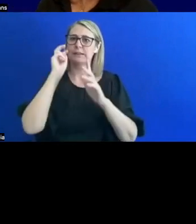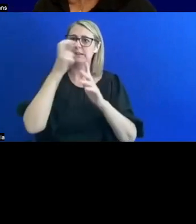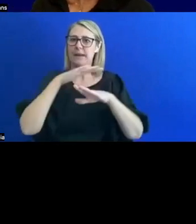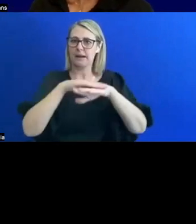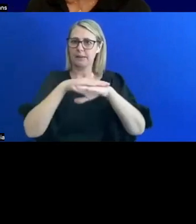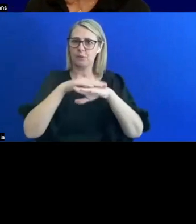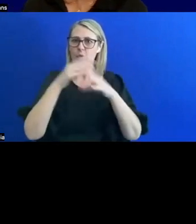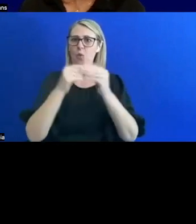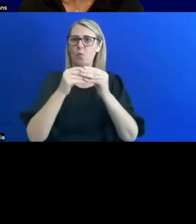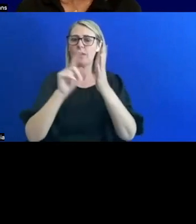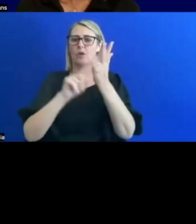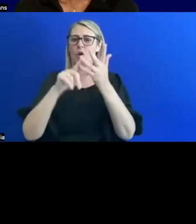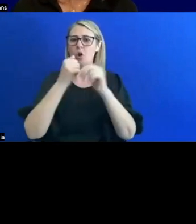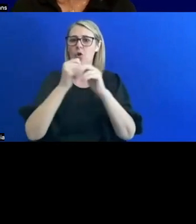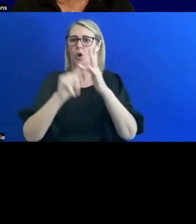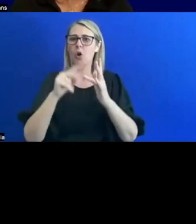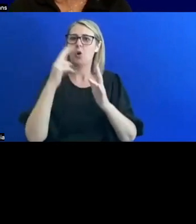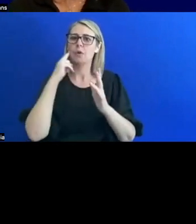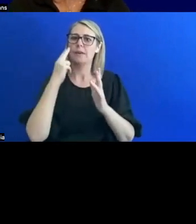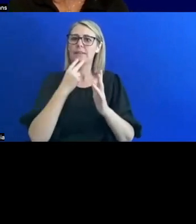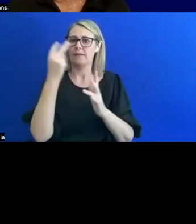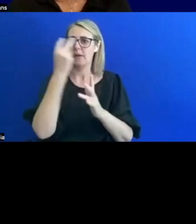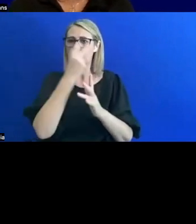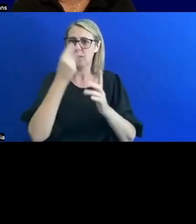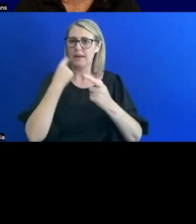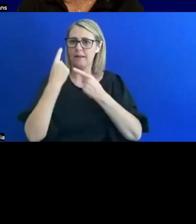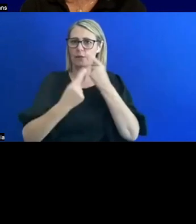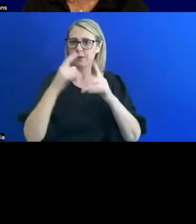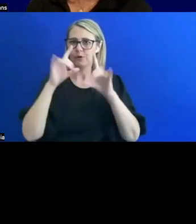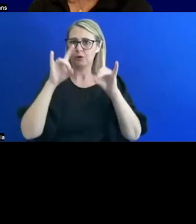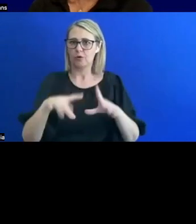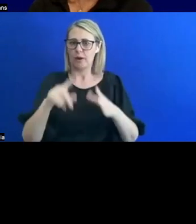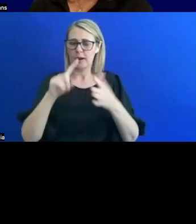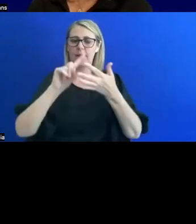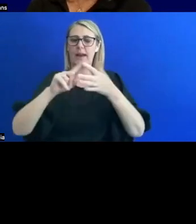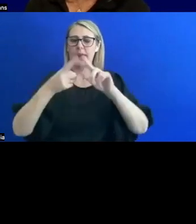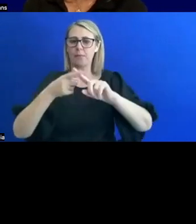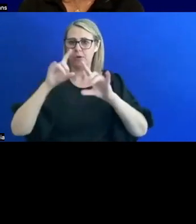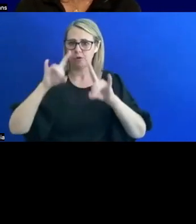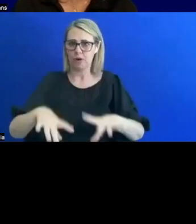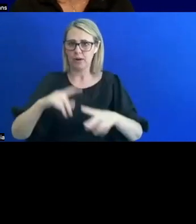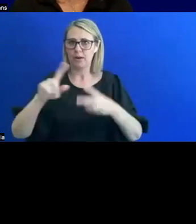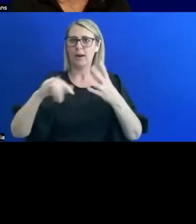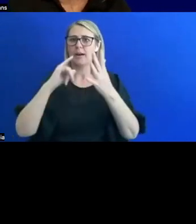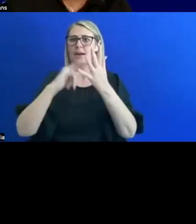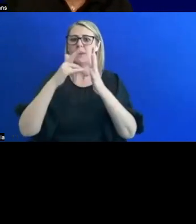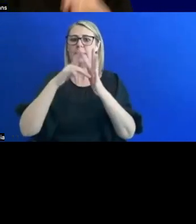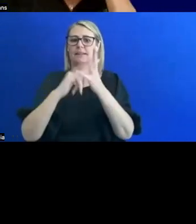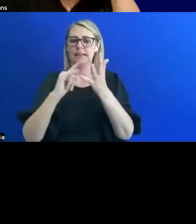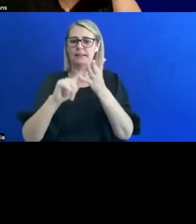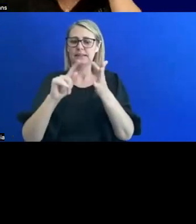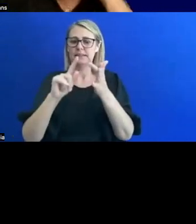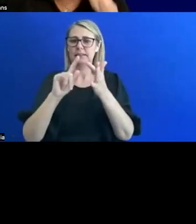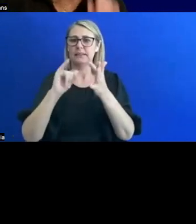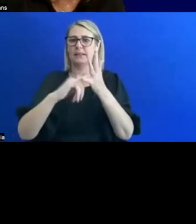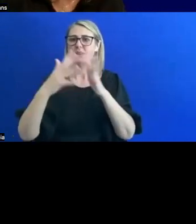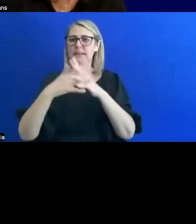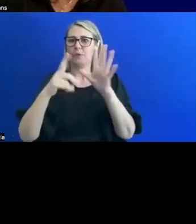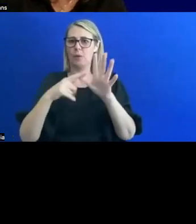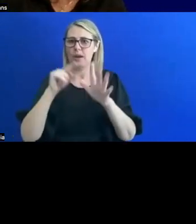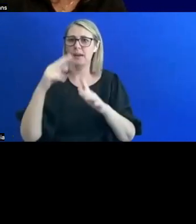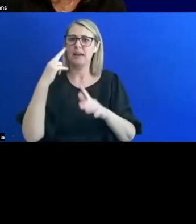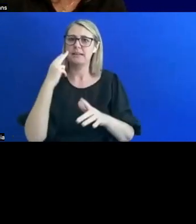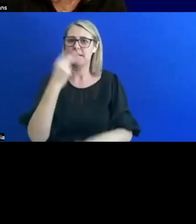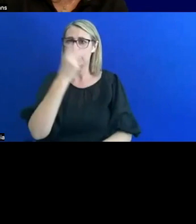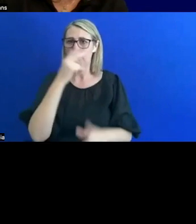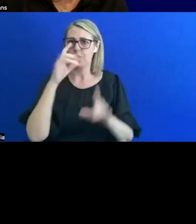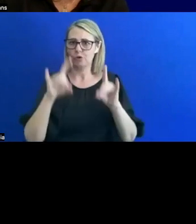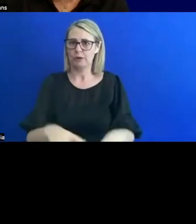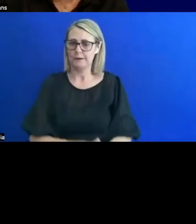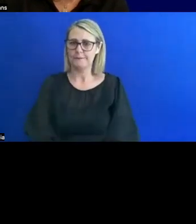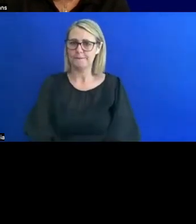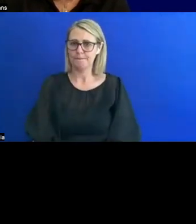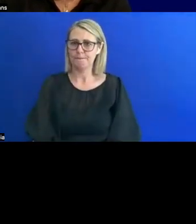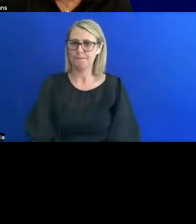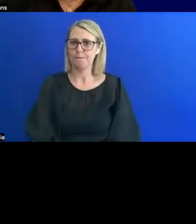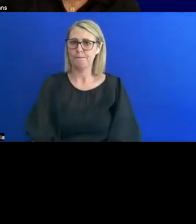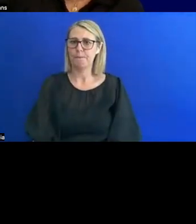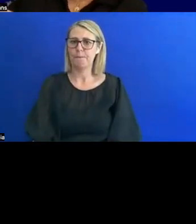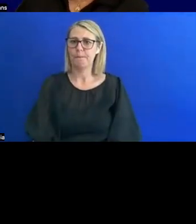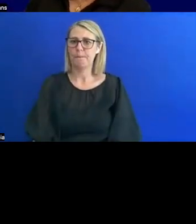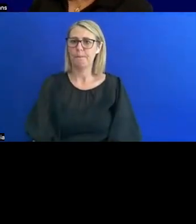logo of Deafblind Information Australia, Able Australia, Senses WA and Deafblind Australia.